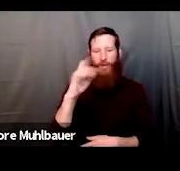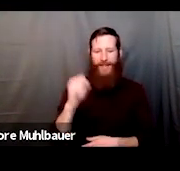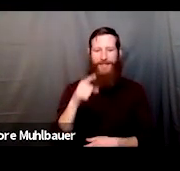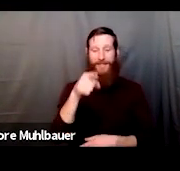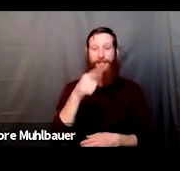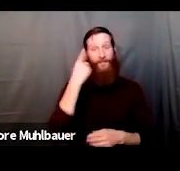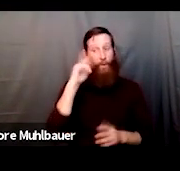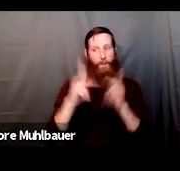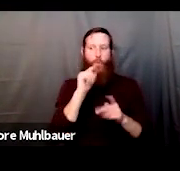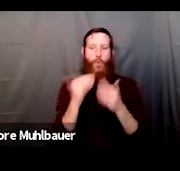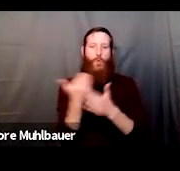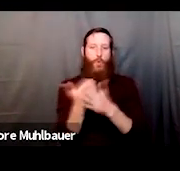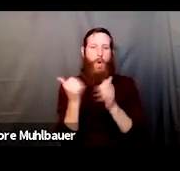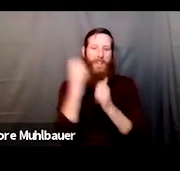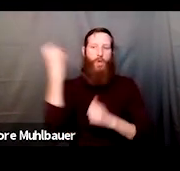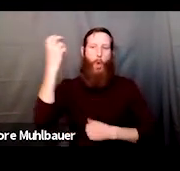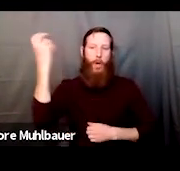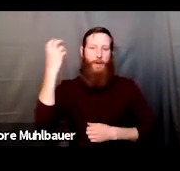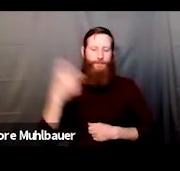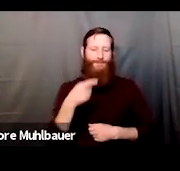They do a bunch of different topics like